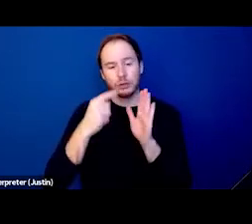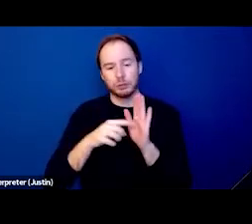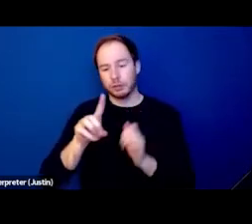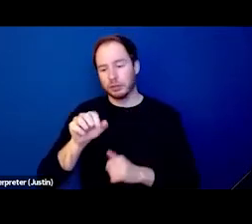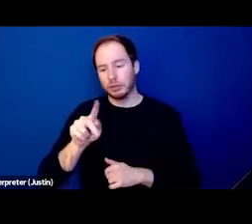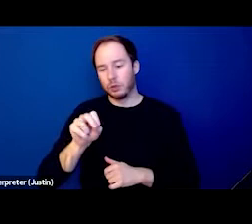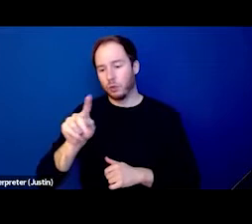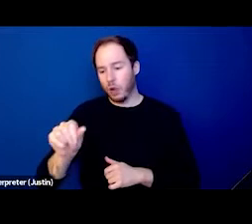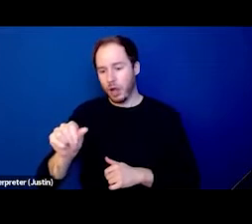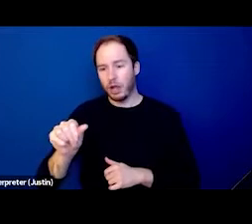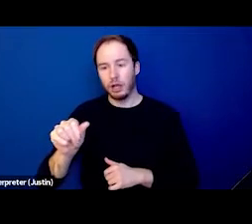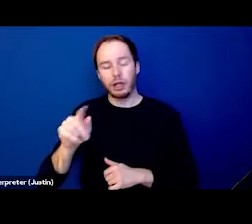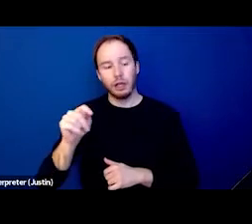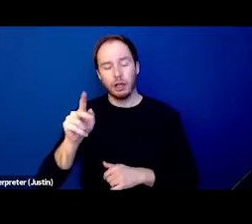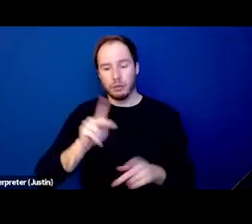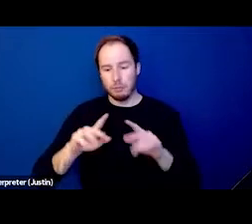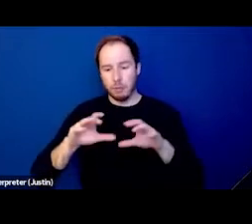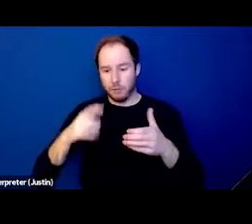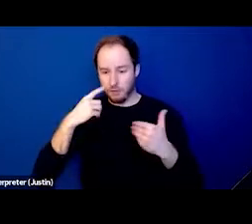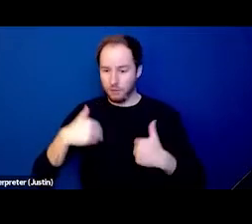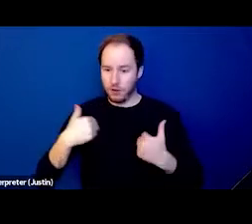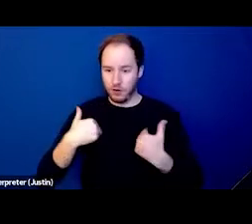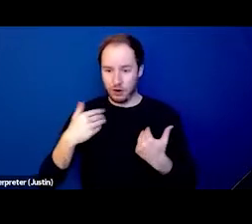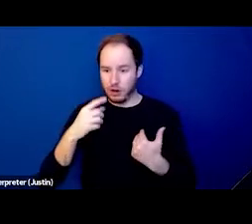the population of young people is much higher.